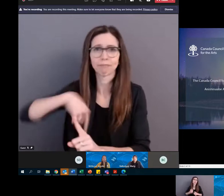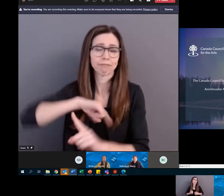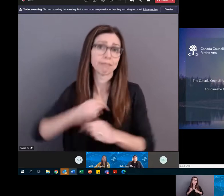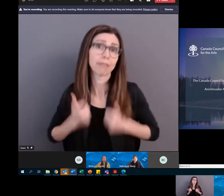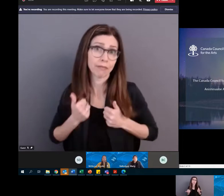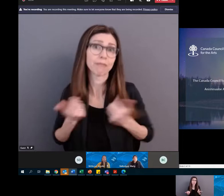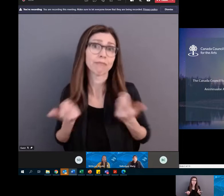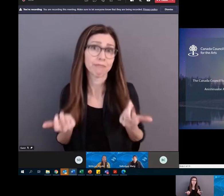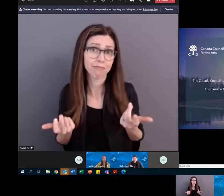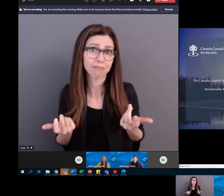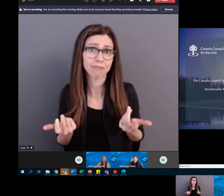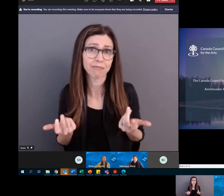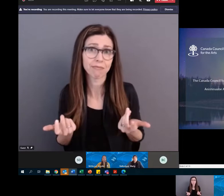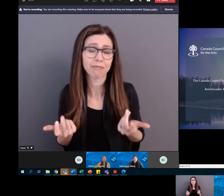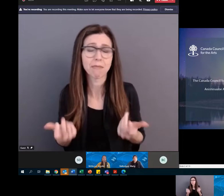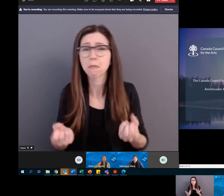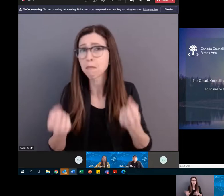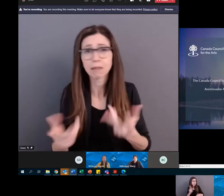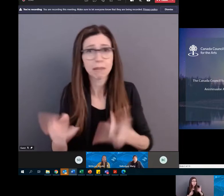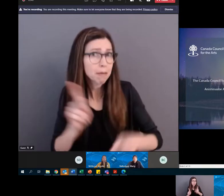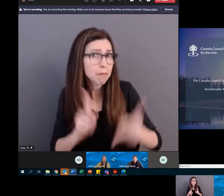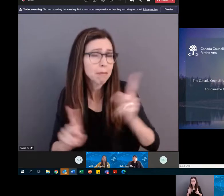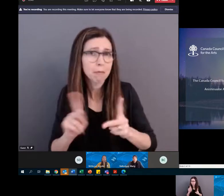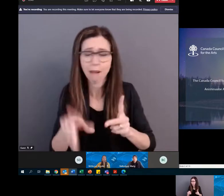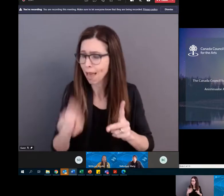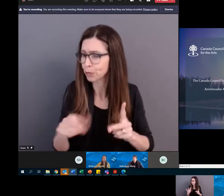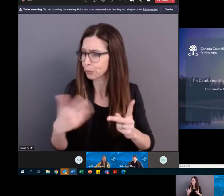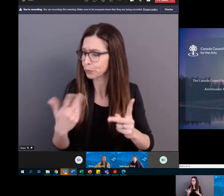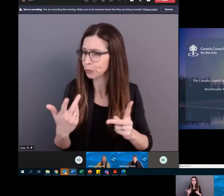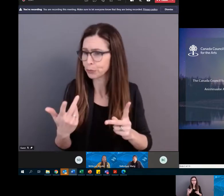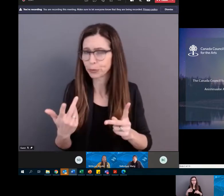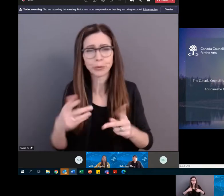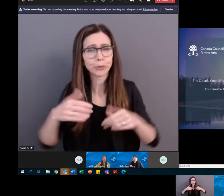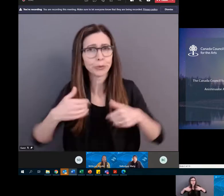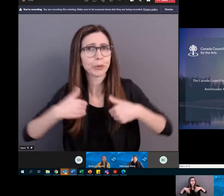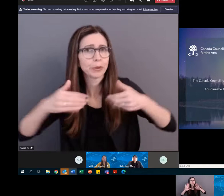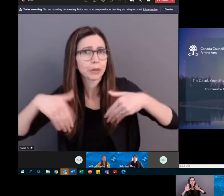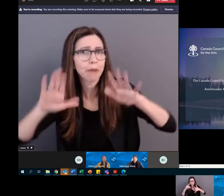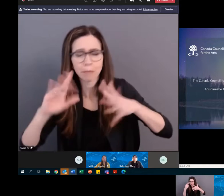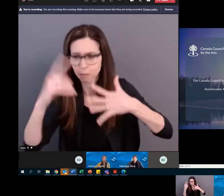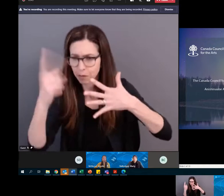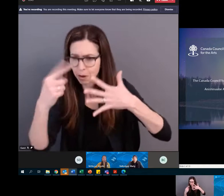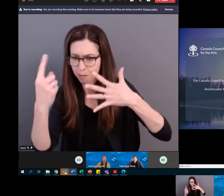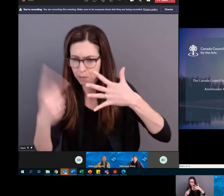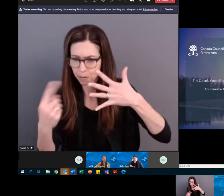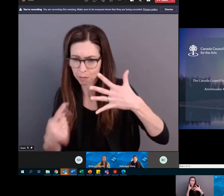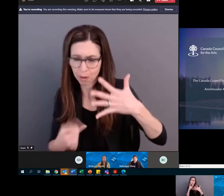sacrifices and learn as we go, and we very much appreciate being with you today,